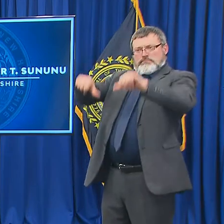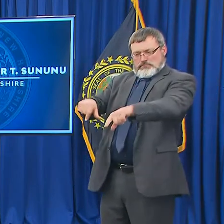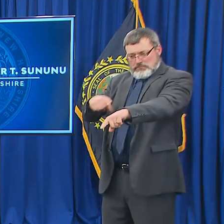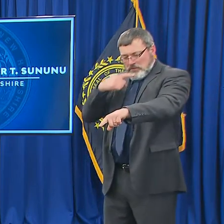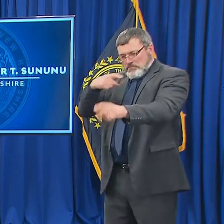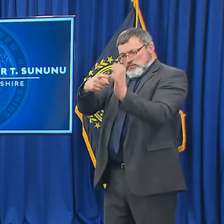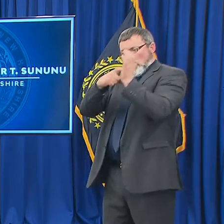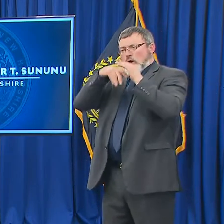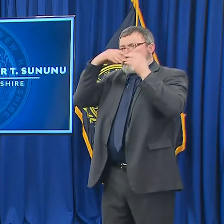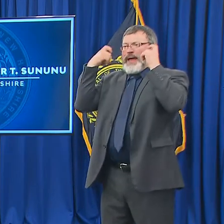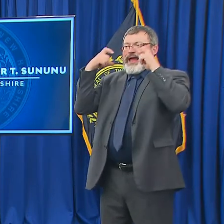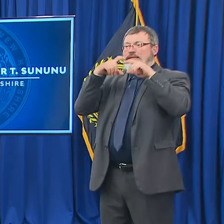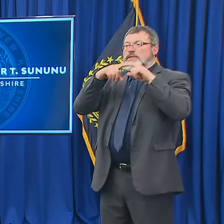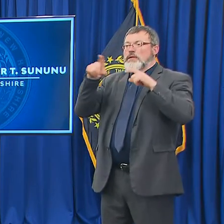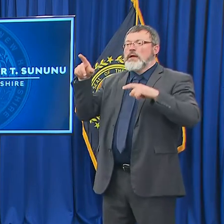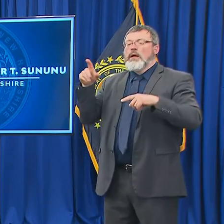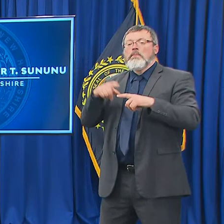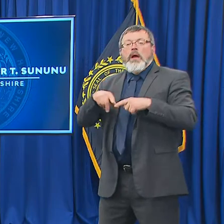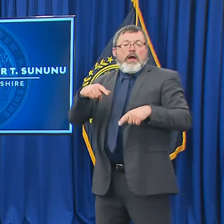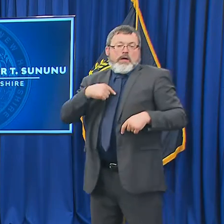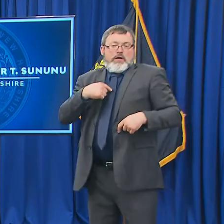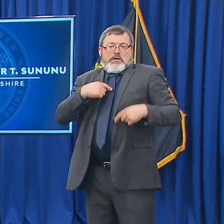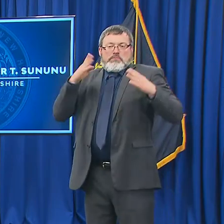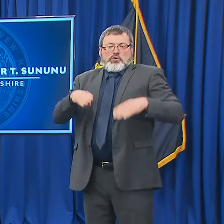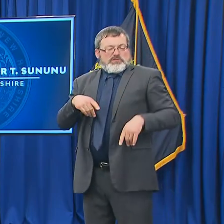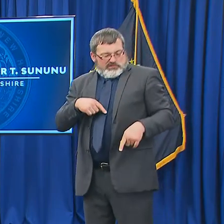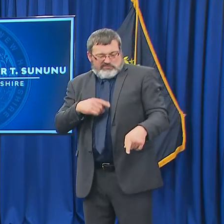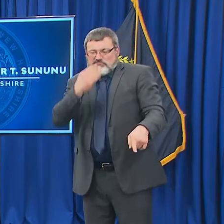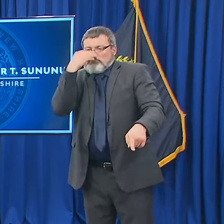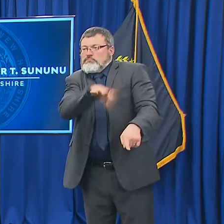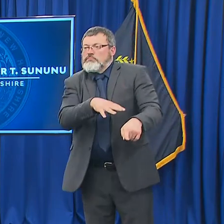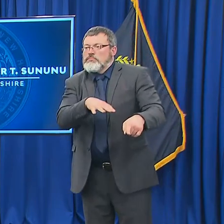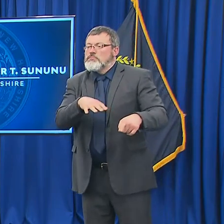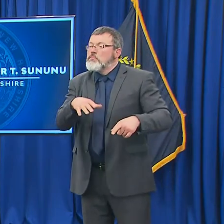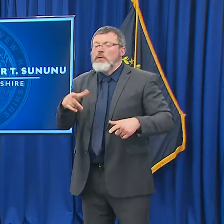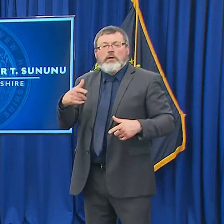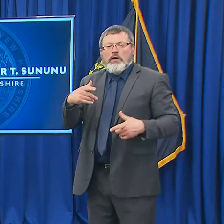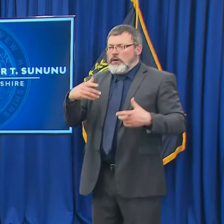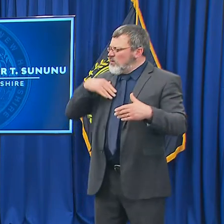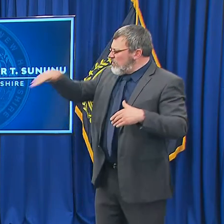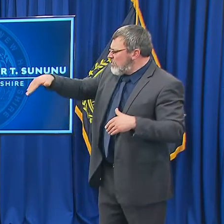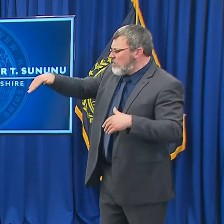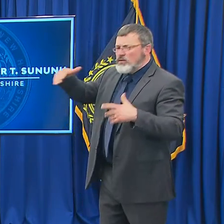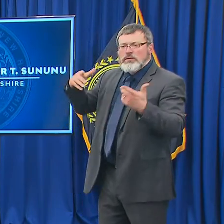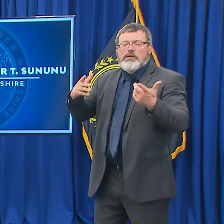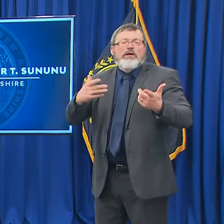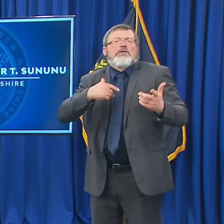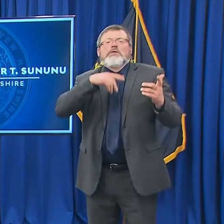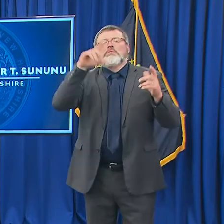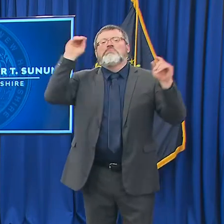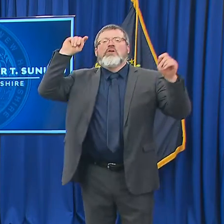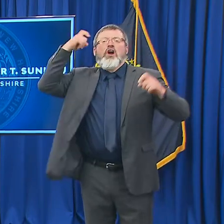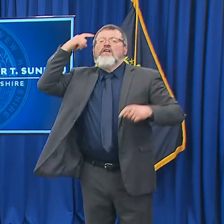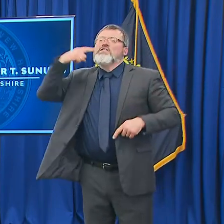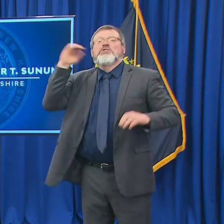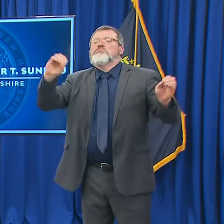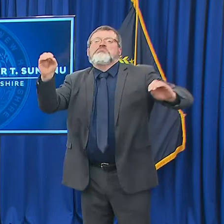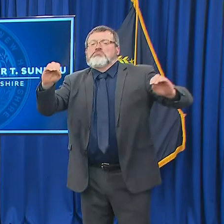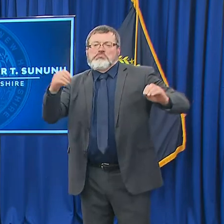know don't follow rules or guidance or orders whatever. But it's not specific to a restaurant guidance or a youth sports guidance. It's kind of a global entity there.